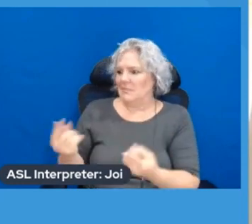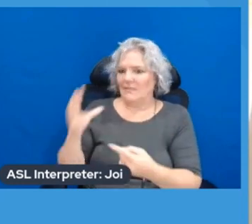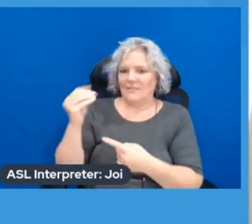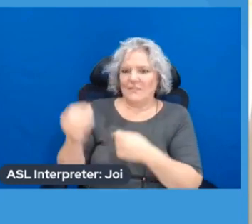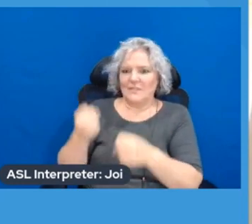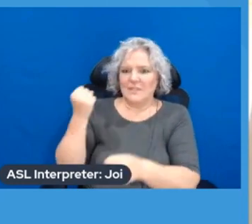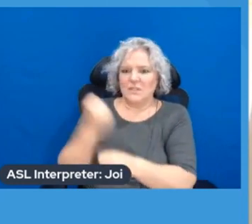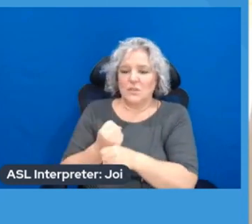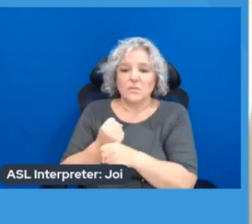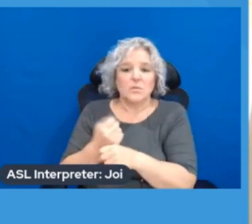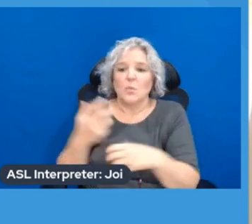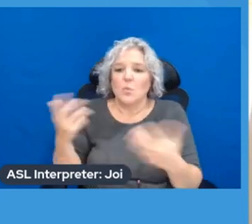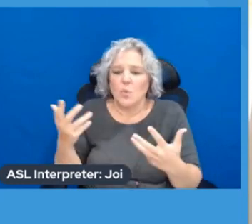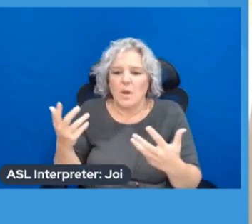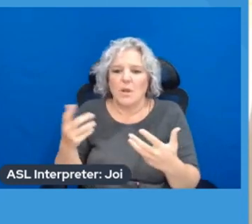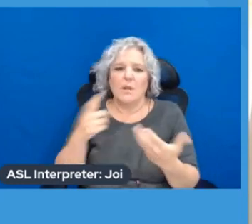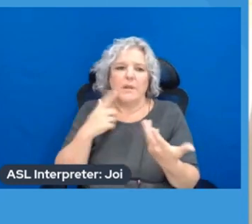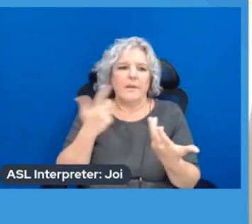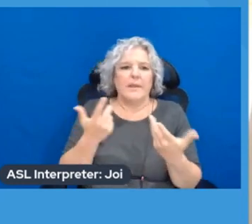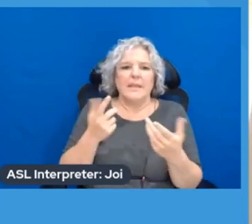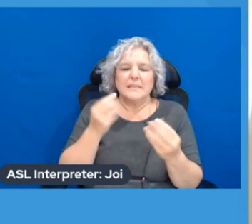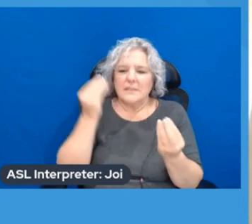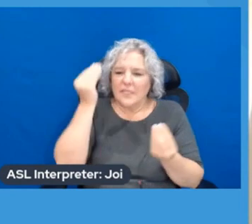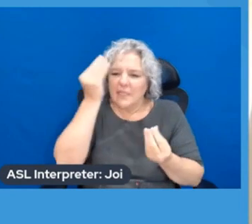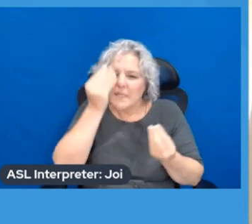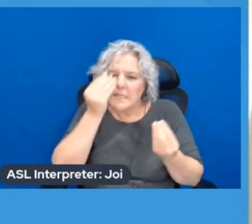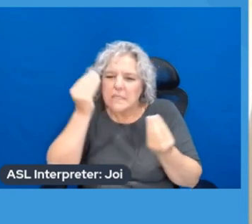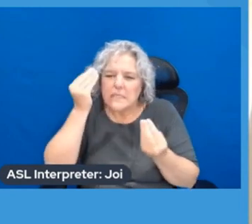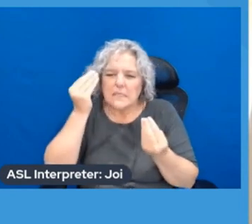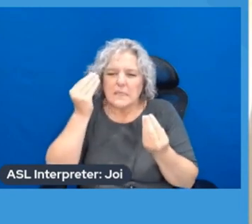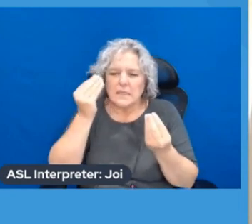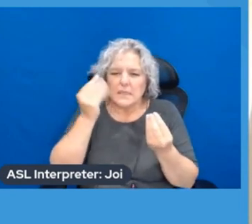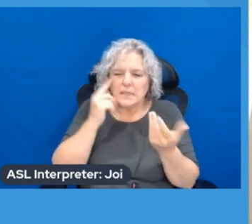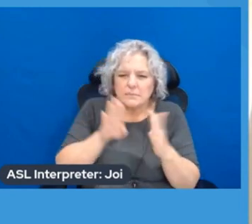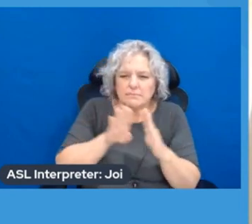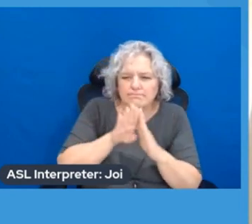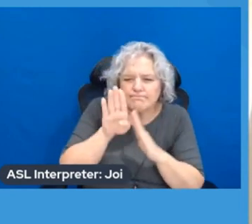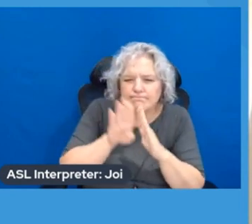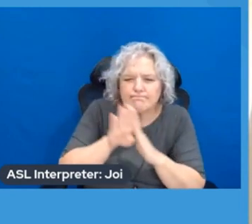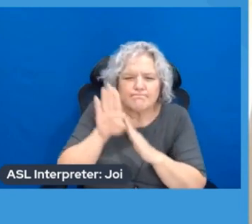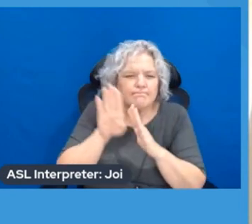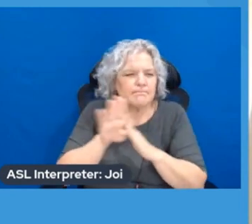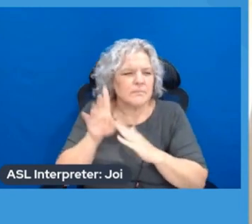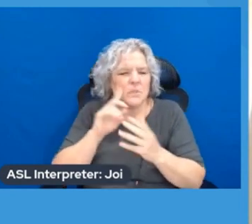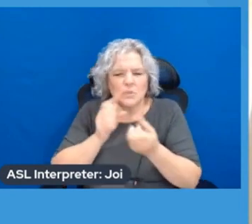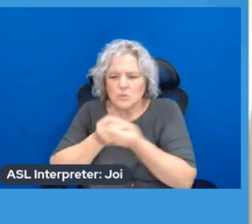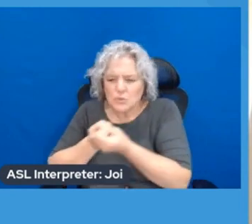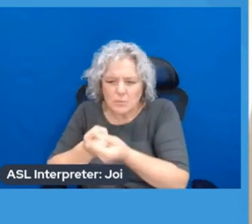is it's system's thinking. It's development of and support for frameworks